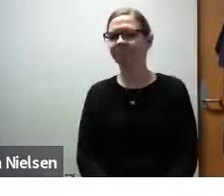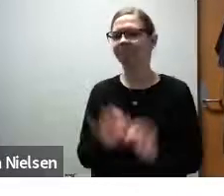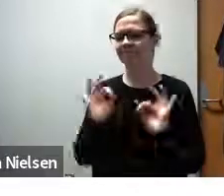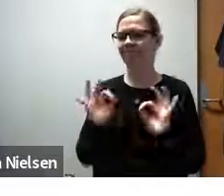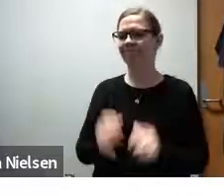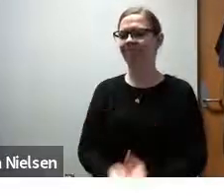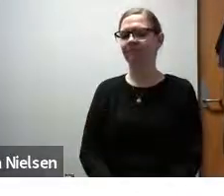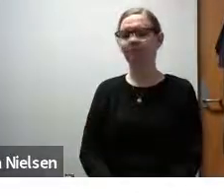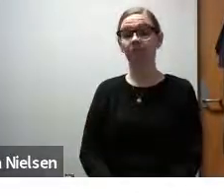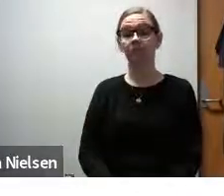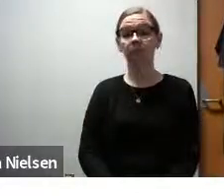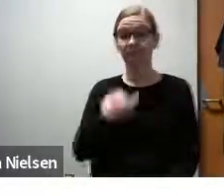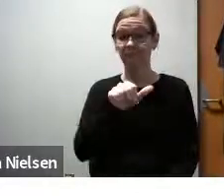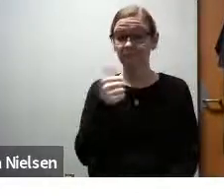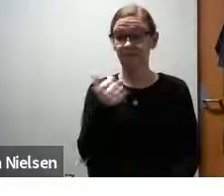Does anybody else have any questions.